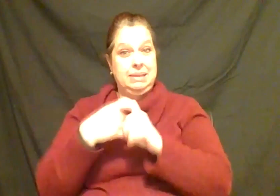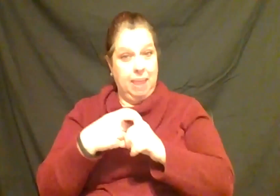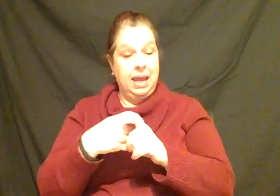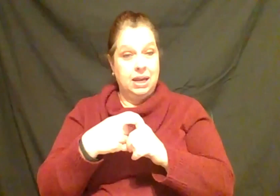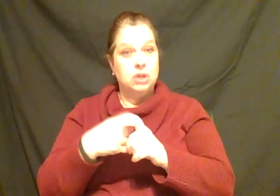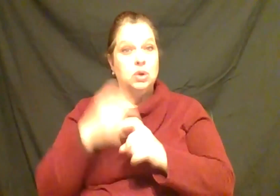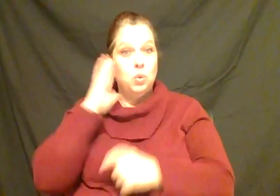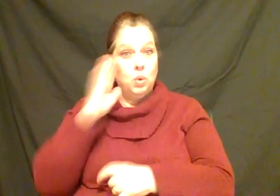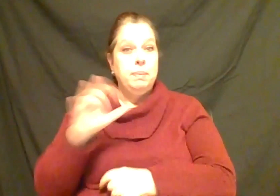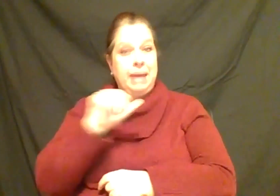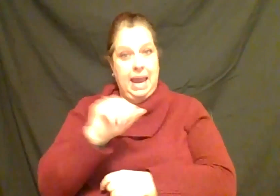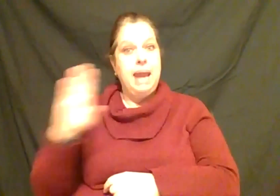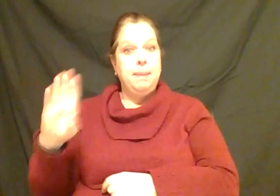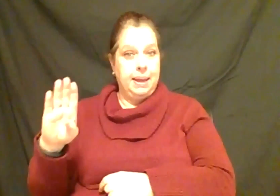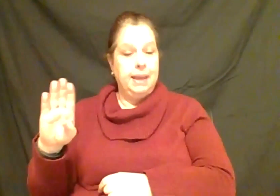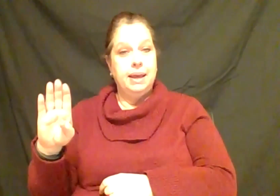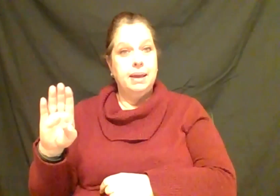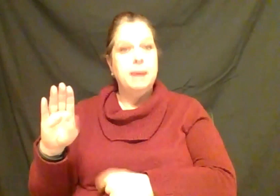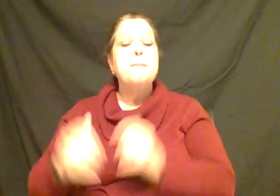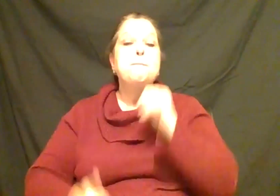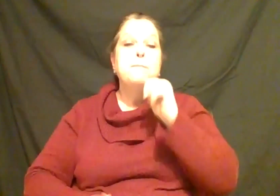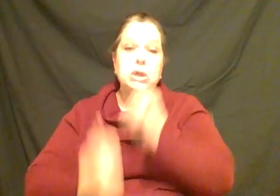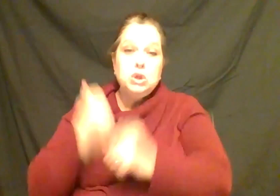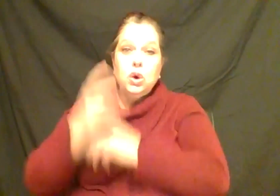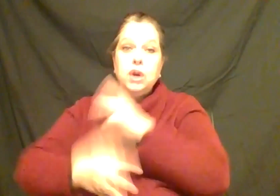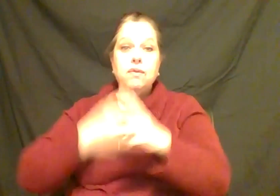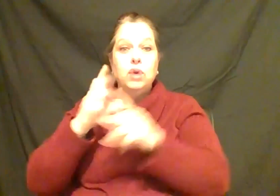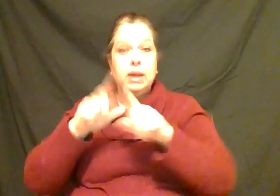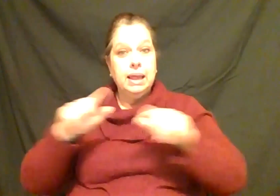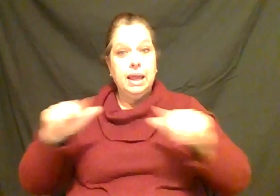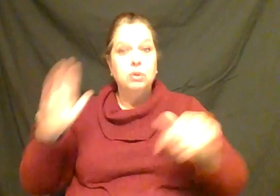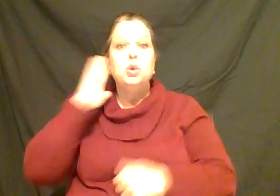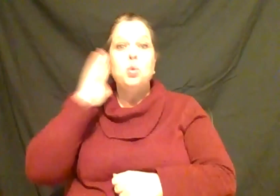a b model the majority of world language courses will be offered on the 4x4 model